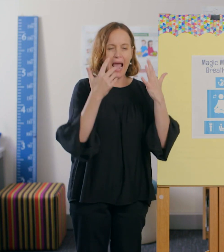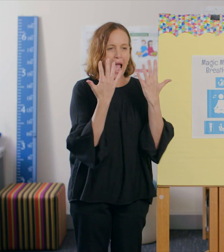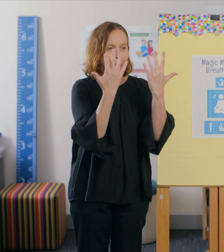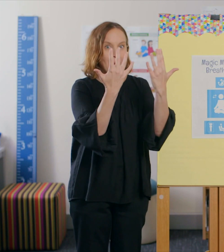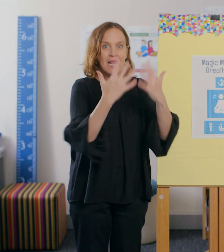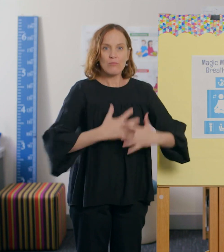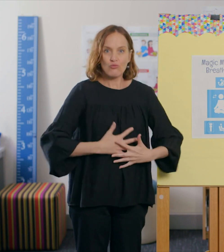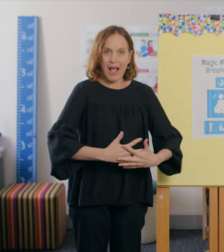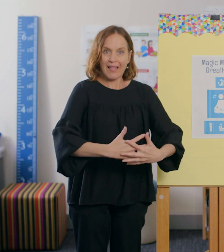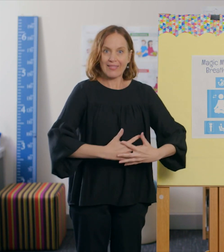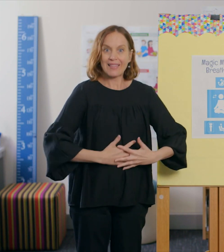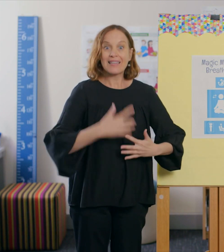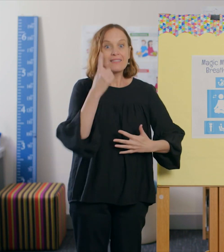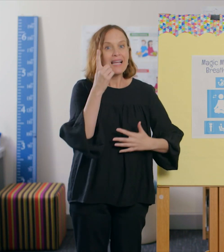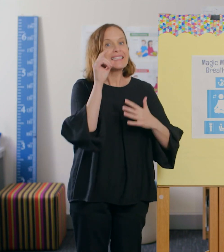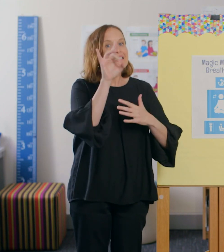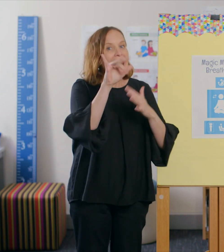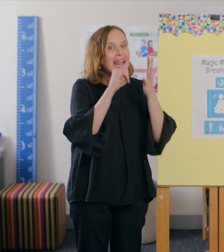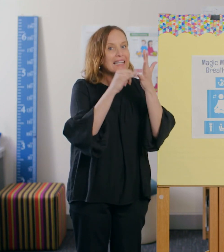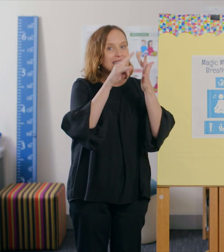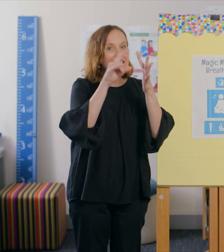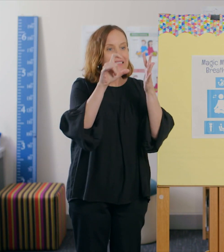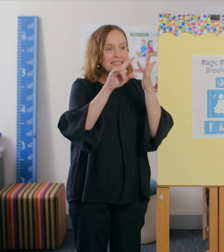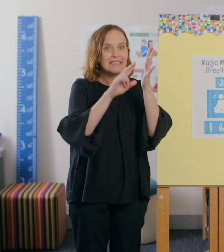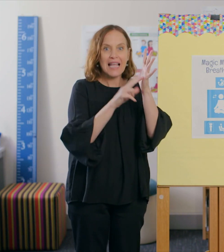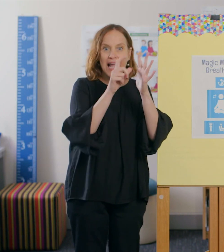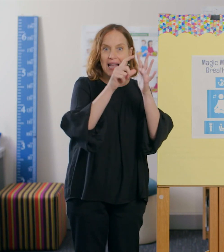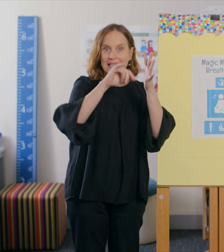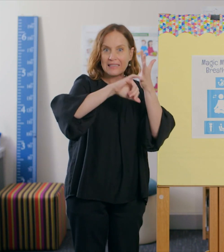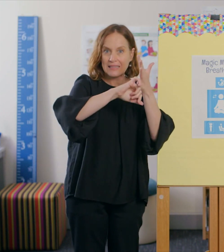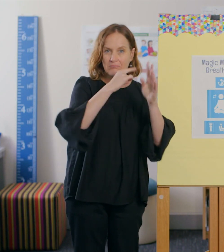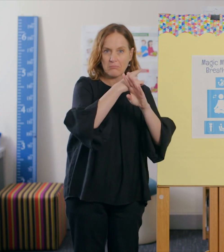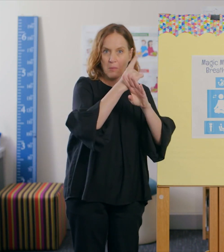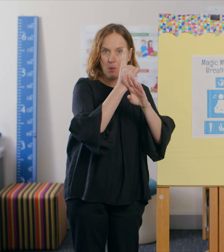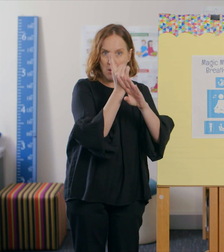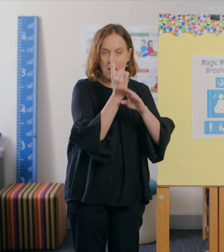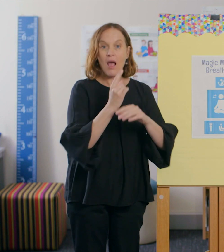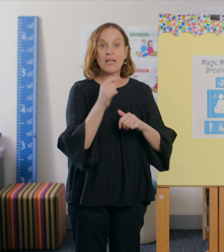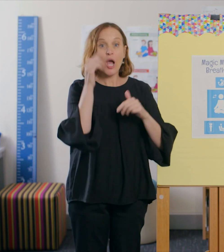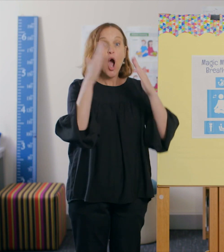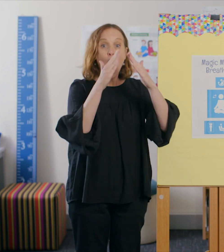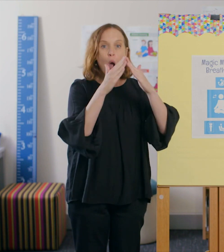in ten seconds. When you do this at home, it's a good idea to do it for one minute.